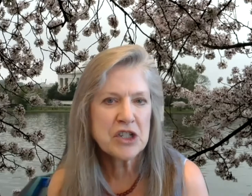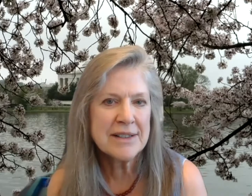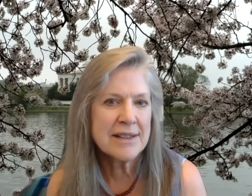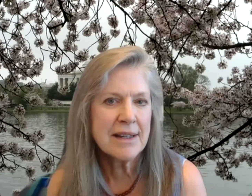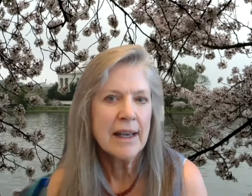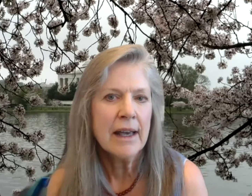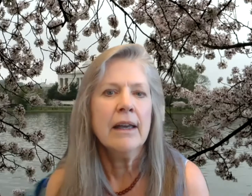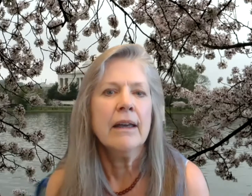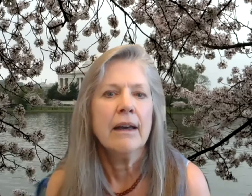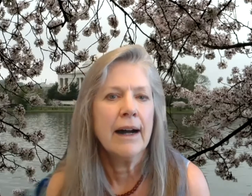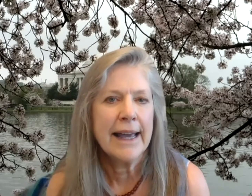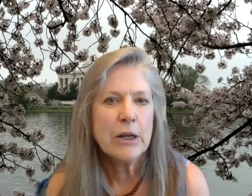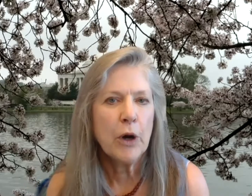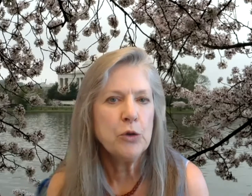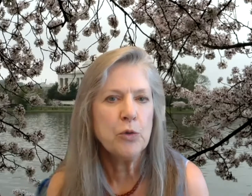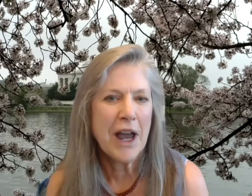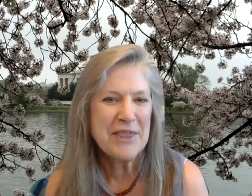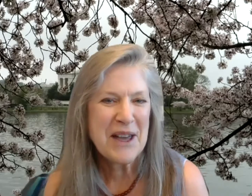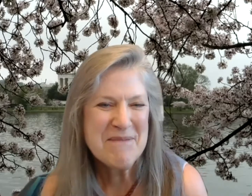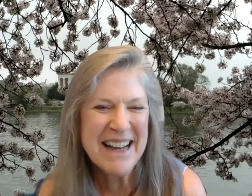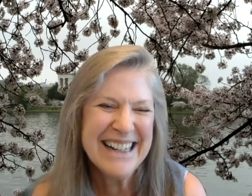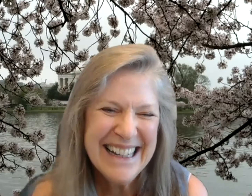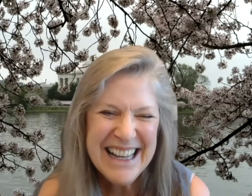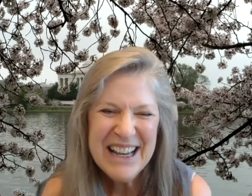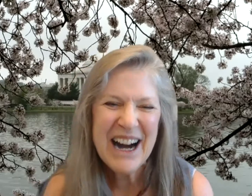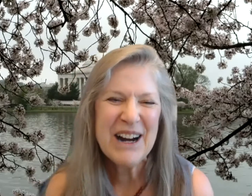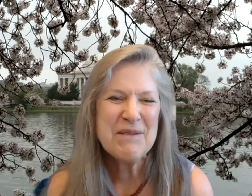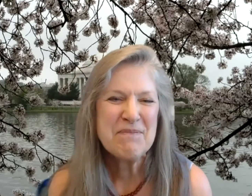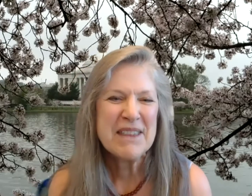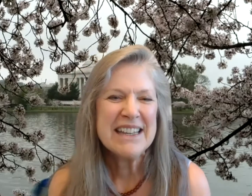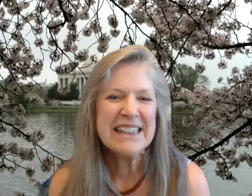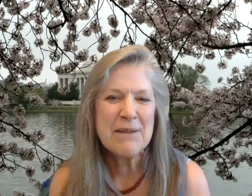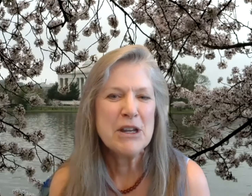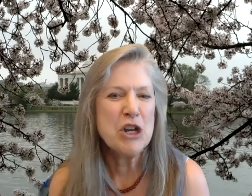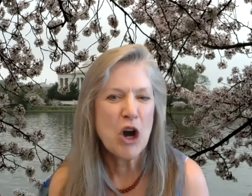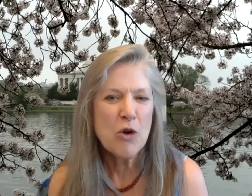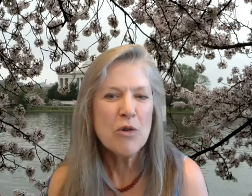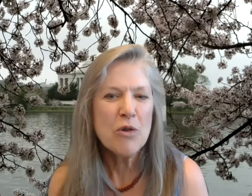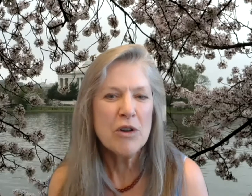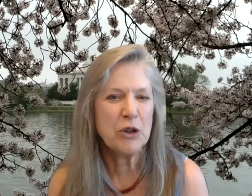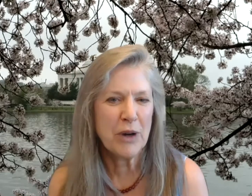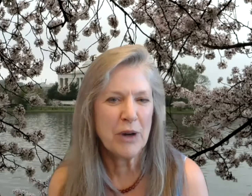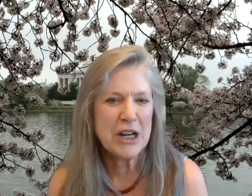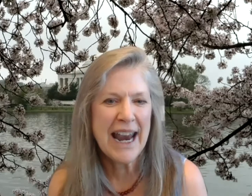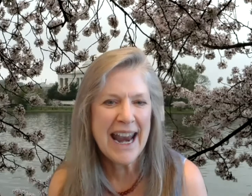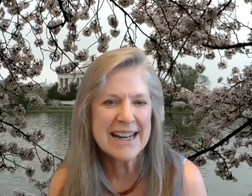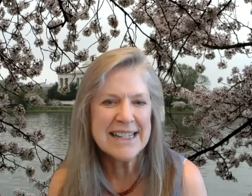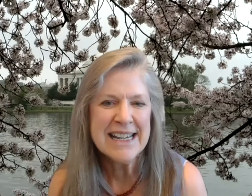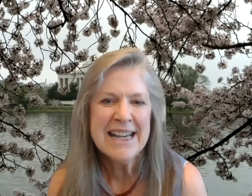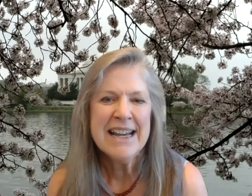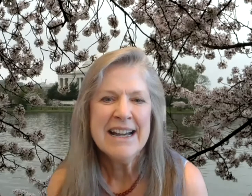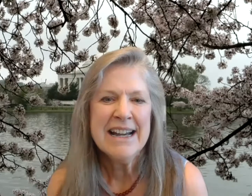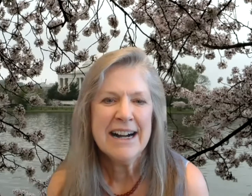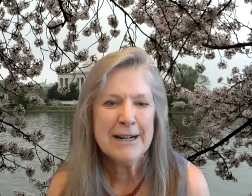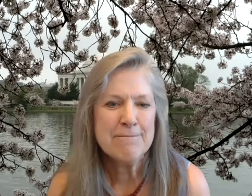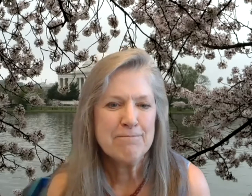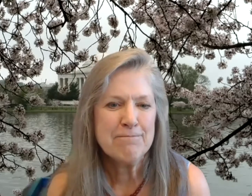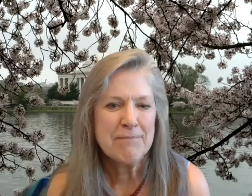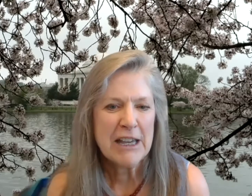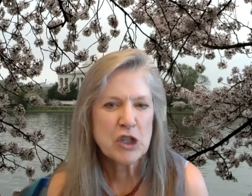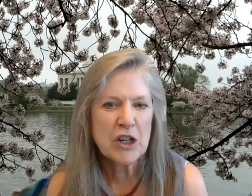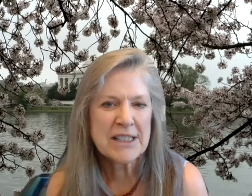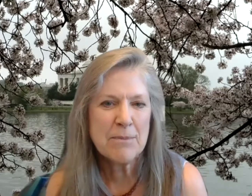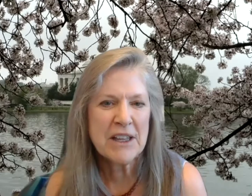corrections? Anyone who read them, let me know. You can raise your hand if you saw something